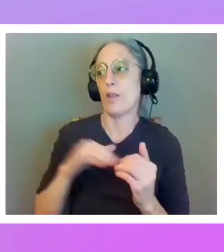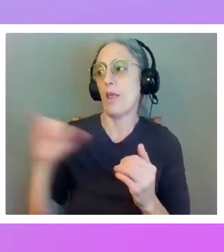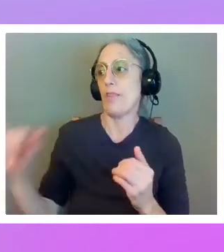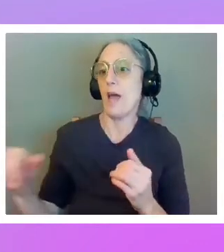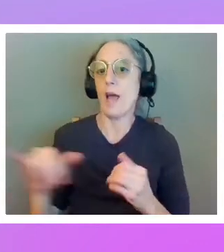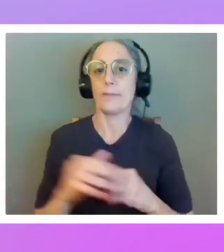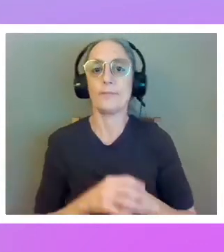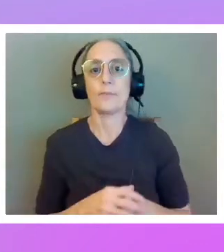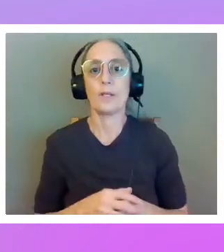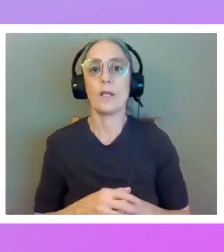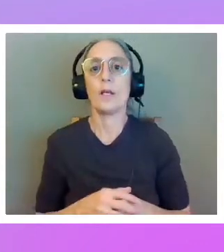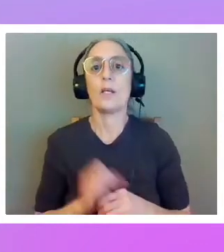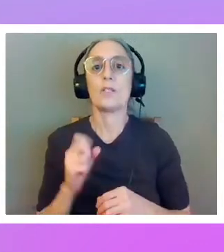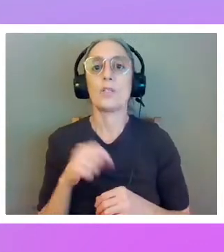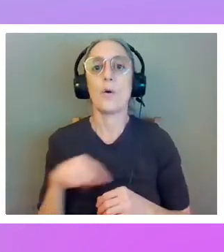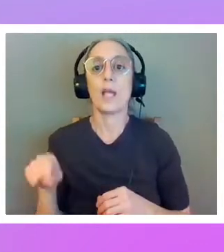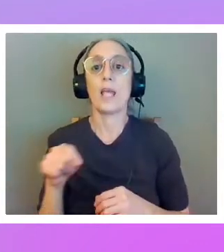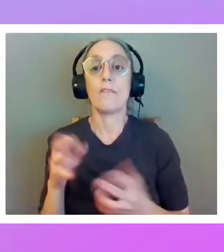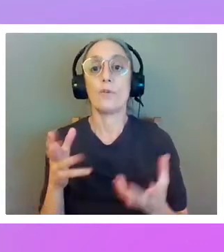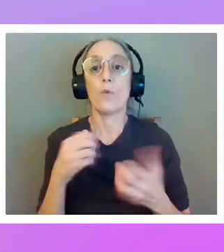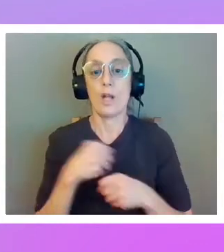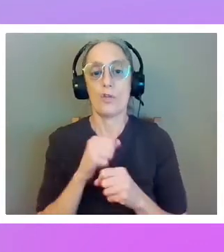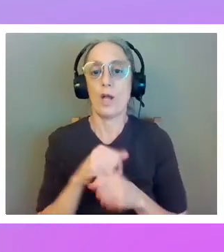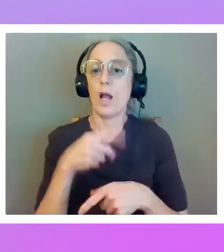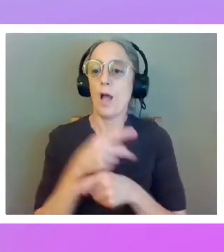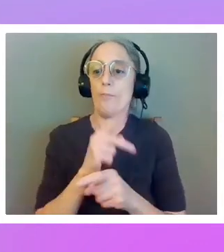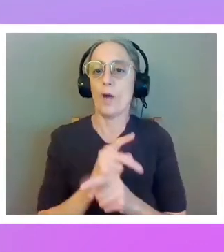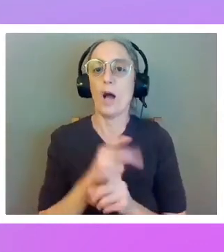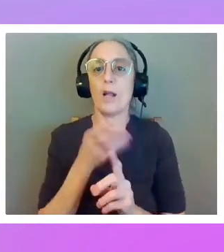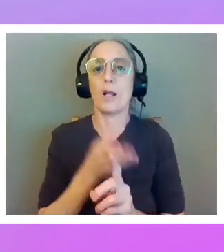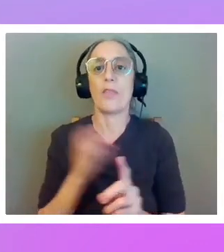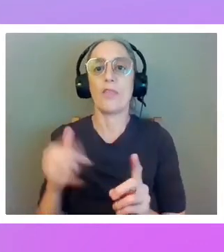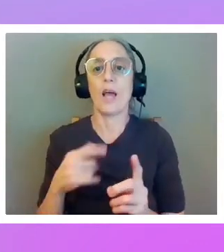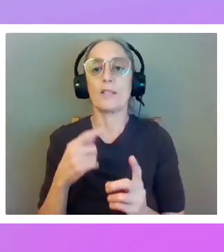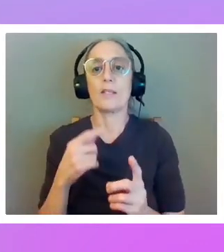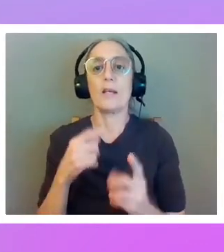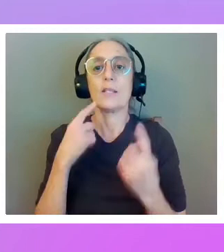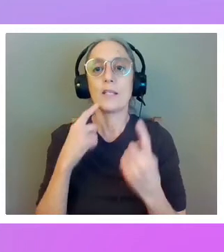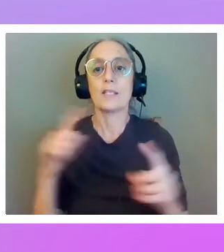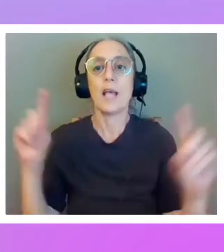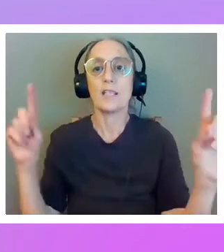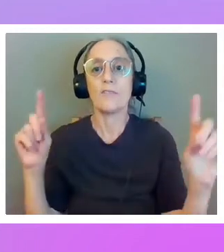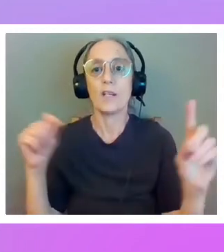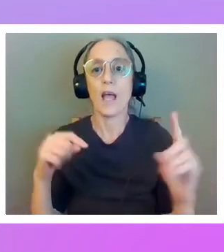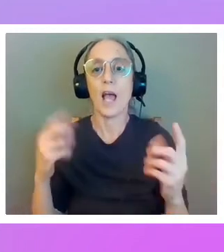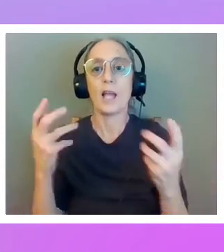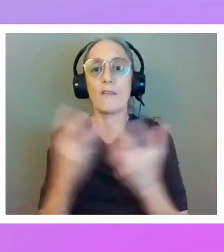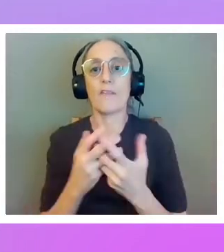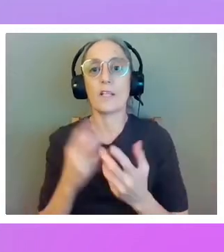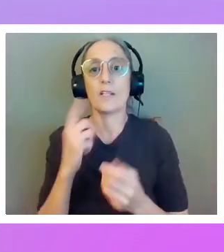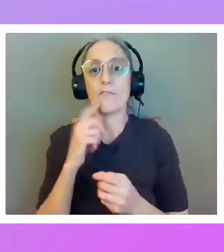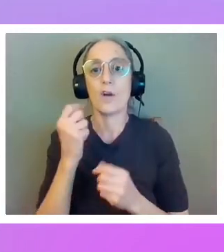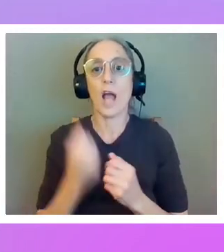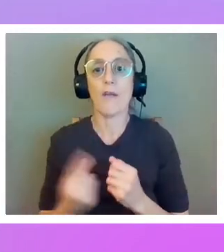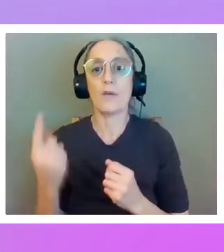So if you want to create a product that is accessible and effective for everyone, start by looking around you